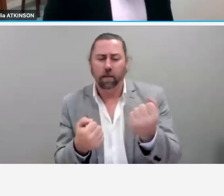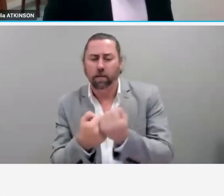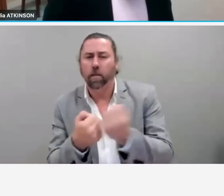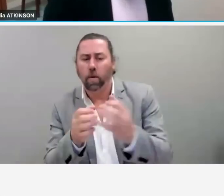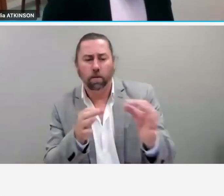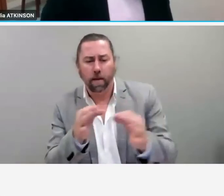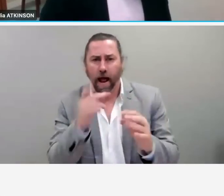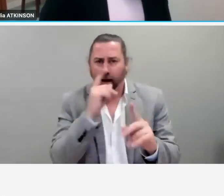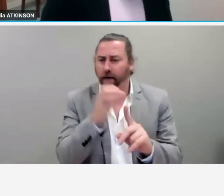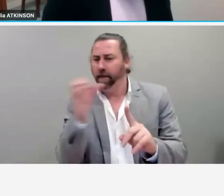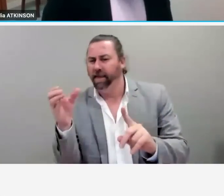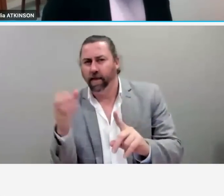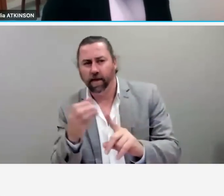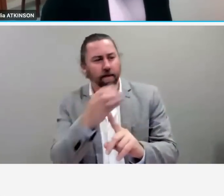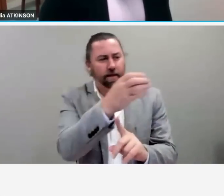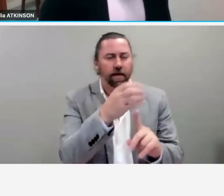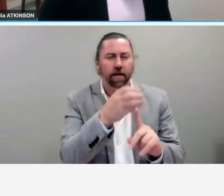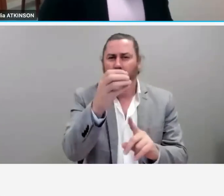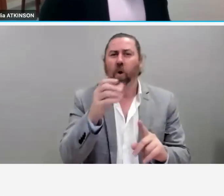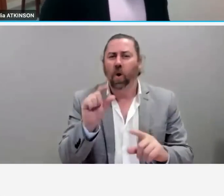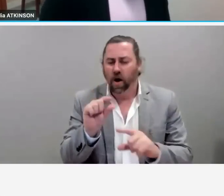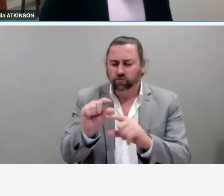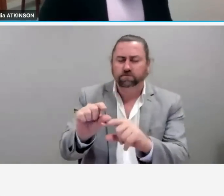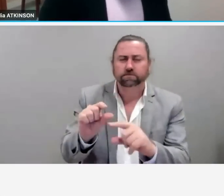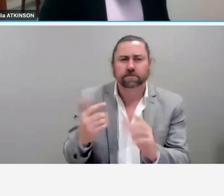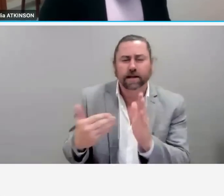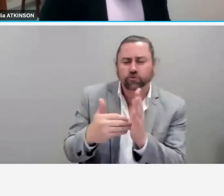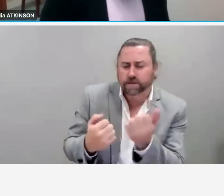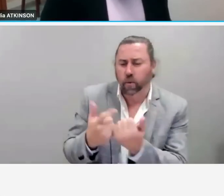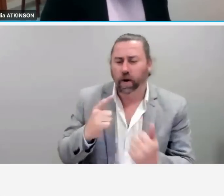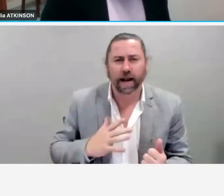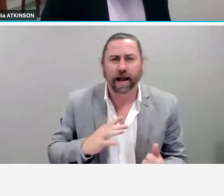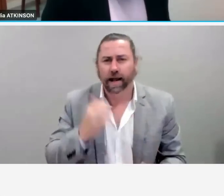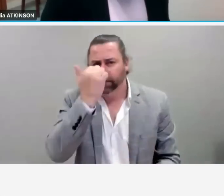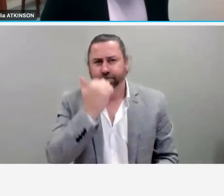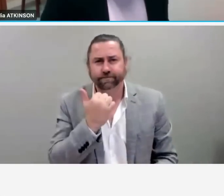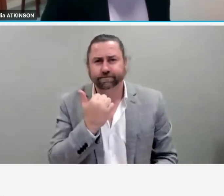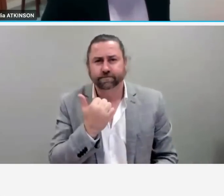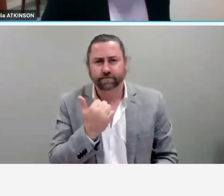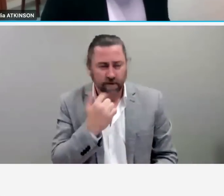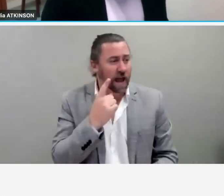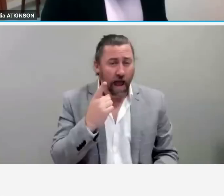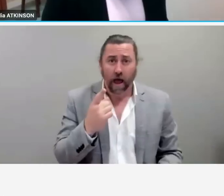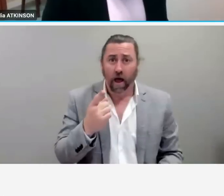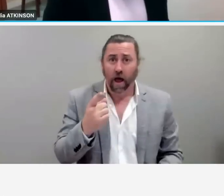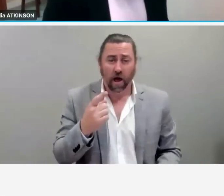capacity for temporary or minor top ups. But what we heard was that things can change week to week and people need to be able to adjust their